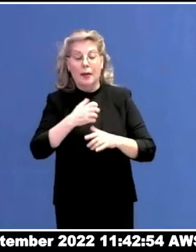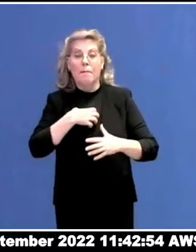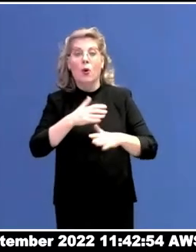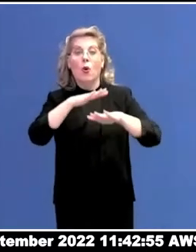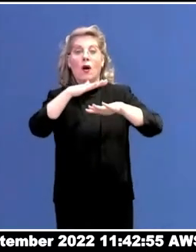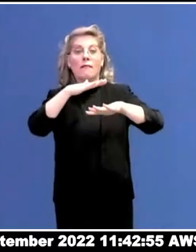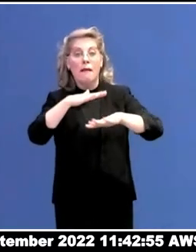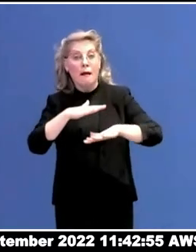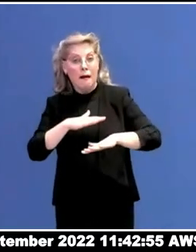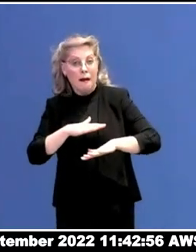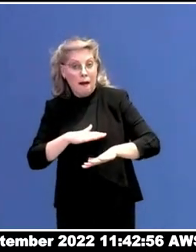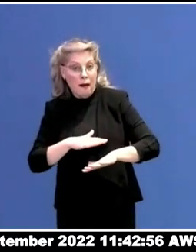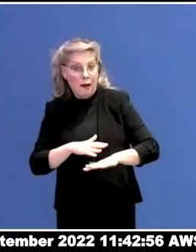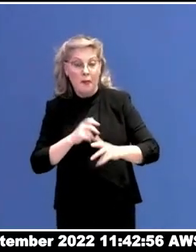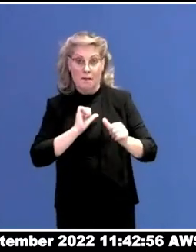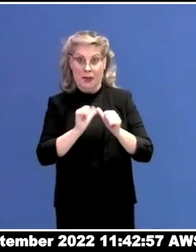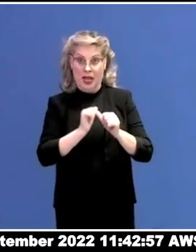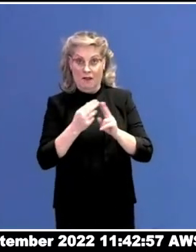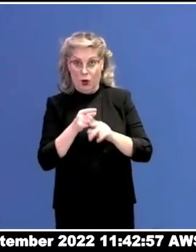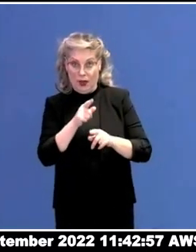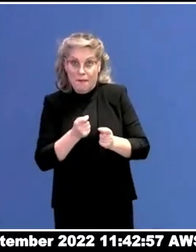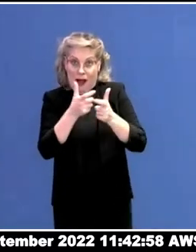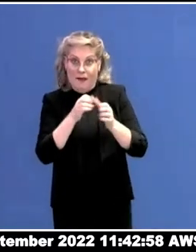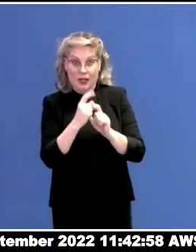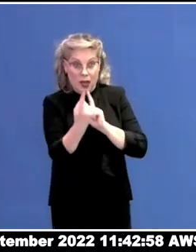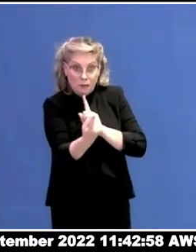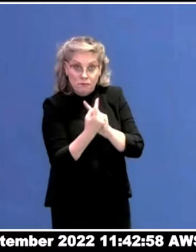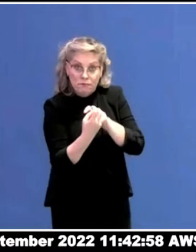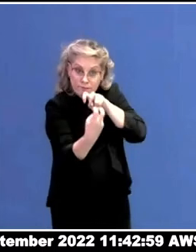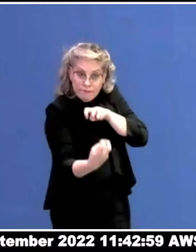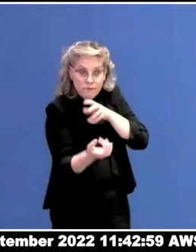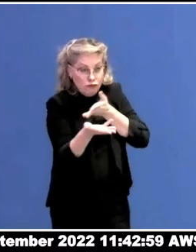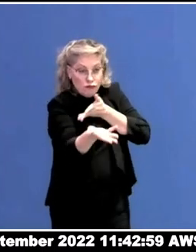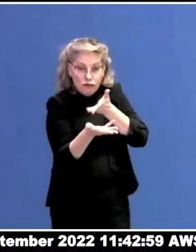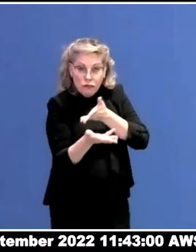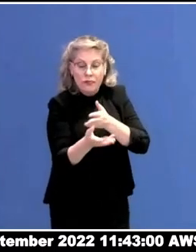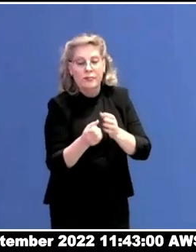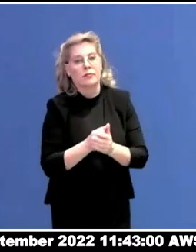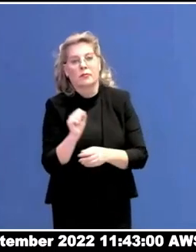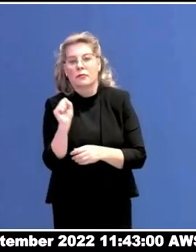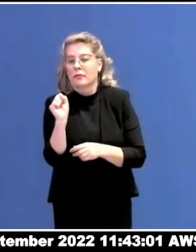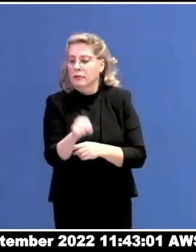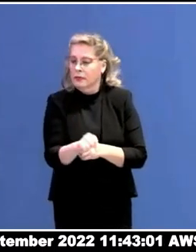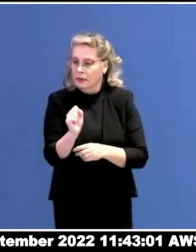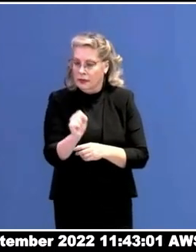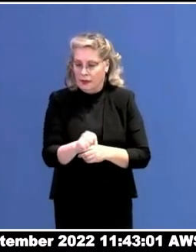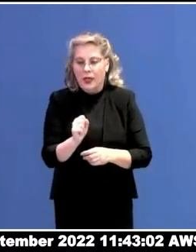I mean, it brought peace and calm to his life and he was able to communicate with people outside of the prison system that he loved and cared for.